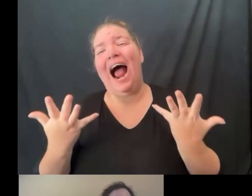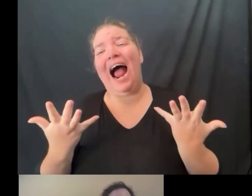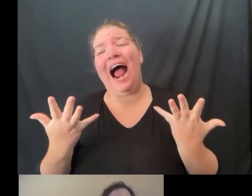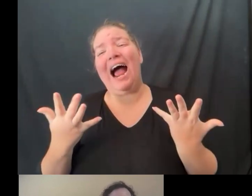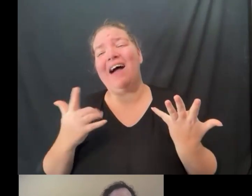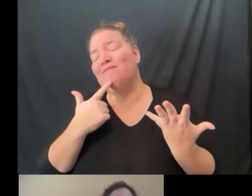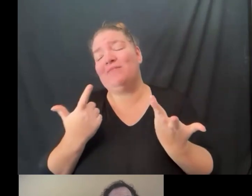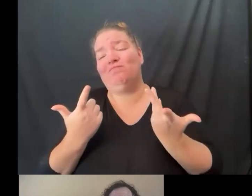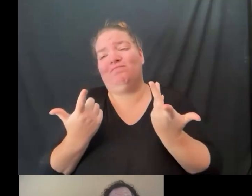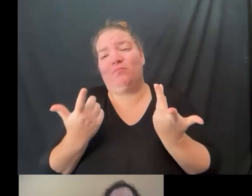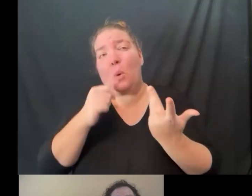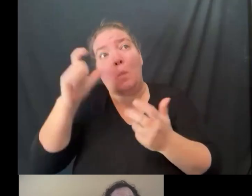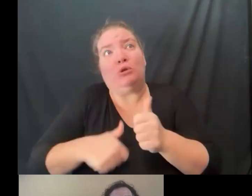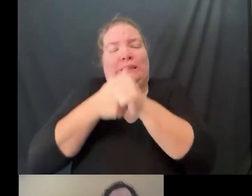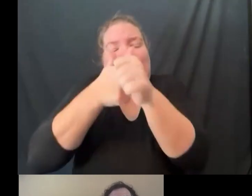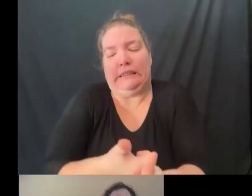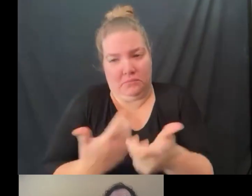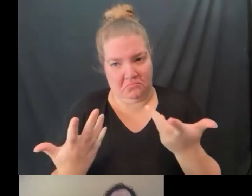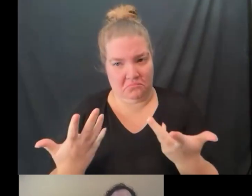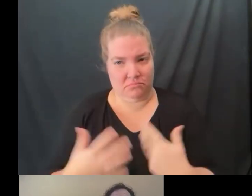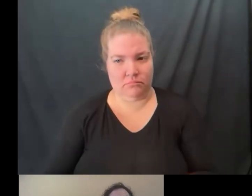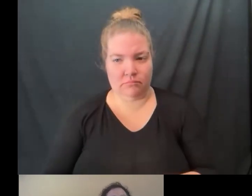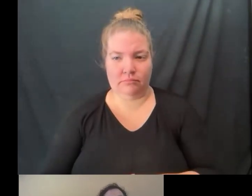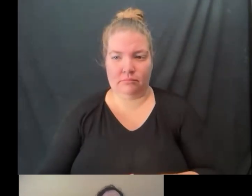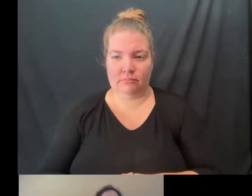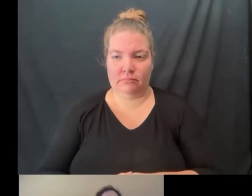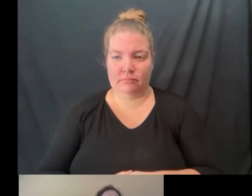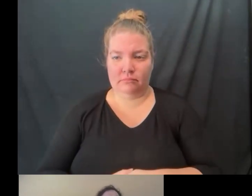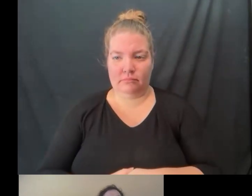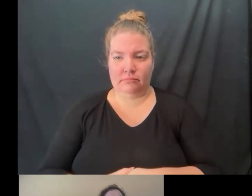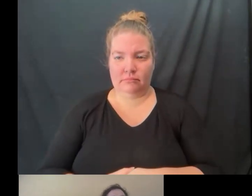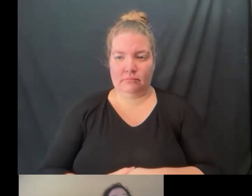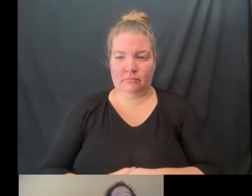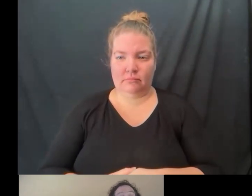doesn't have to conform to the ICT Standard. Steffy.